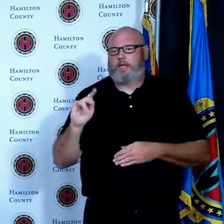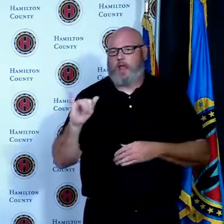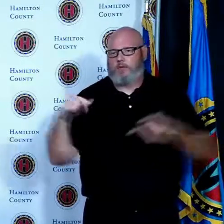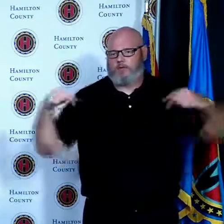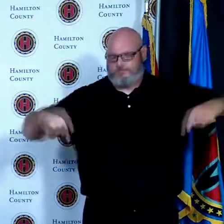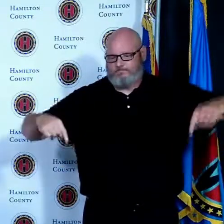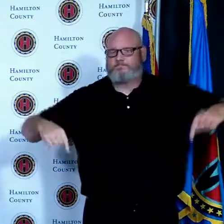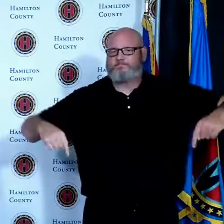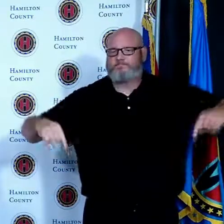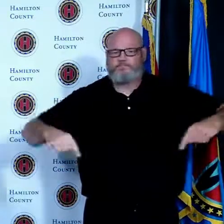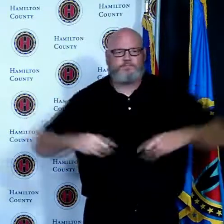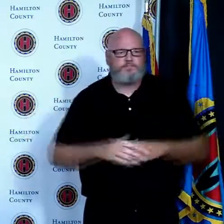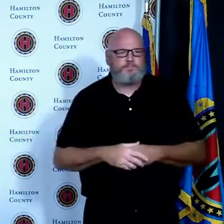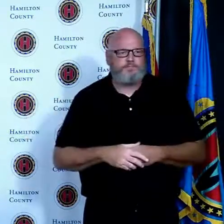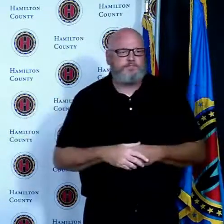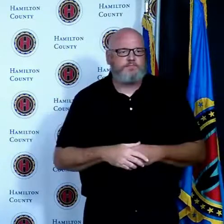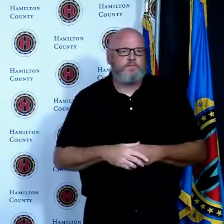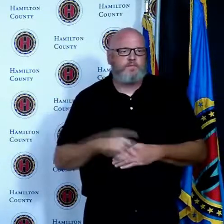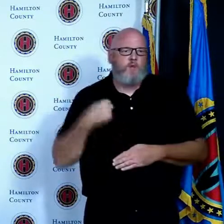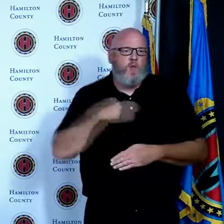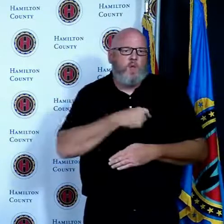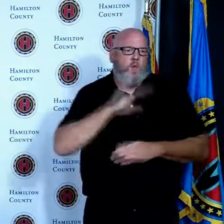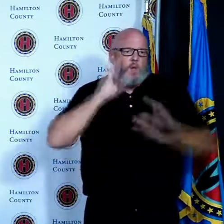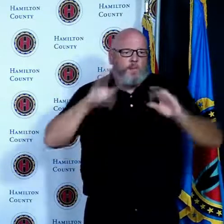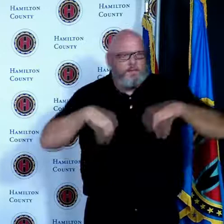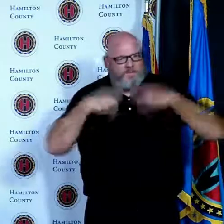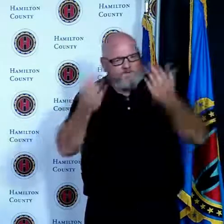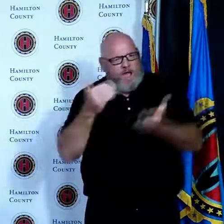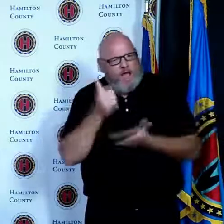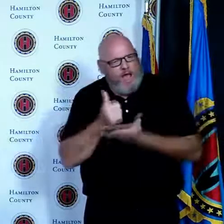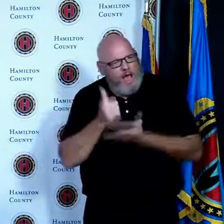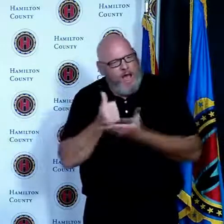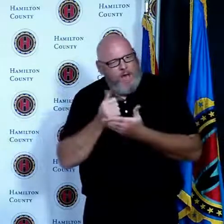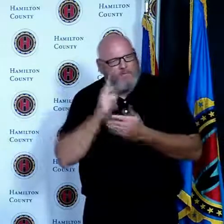organizations with a gentle approach to under to